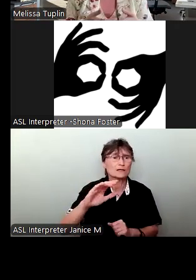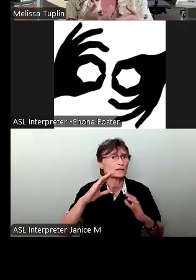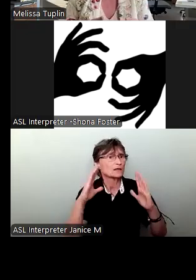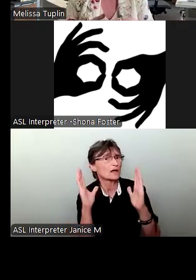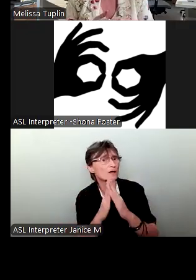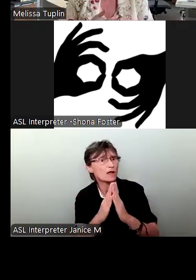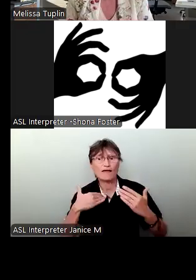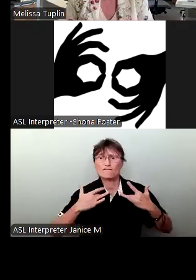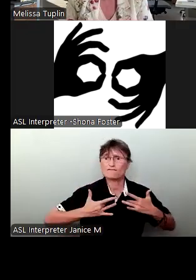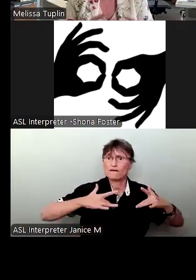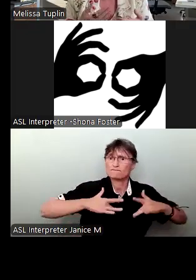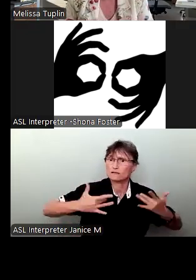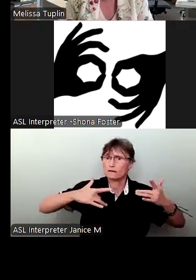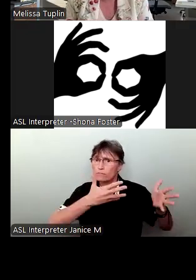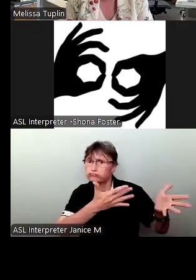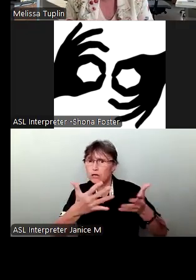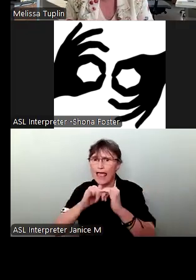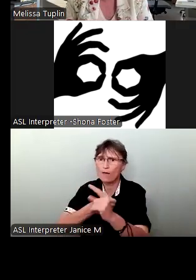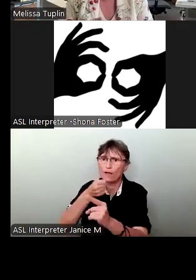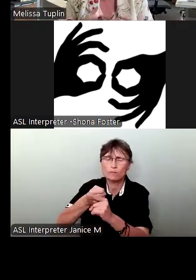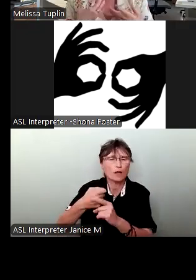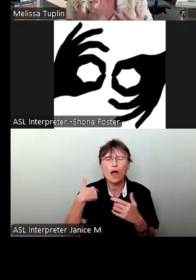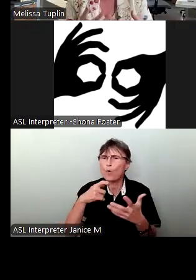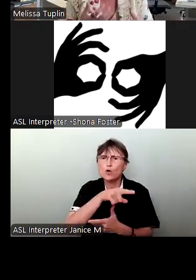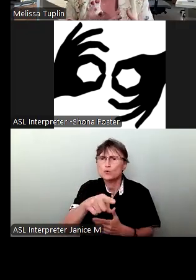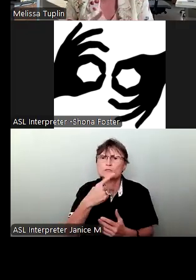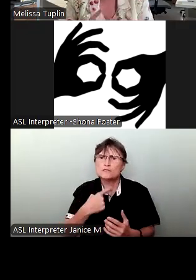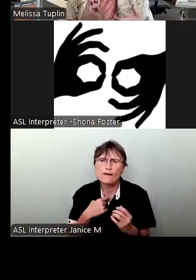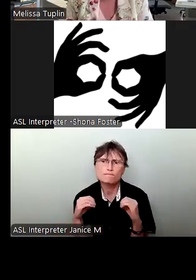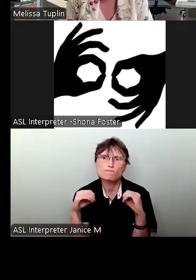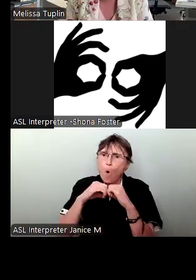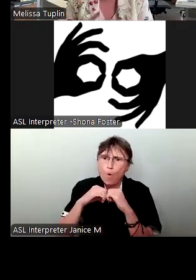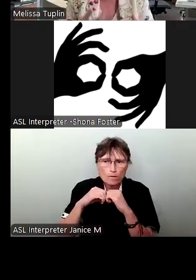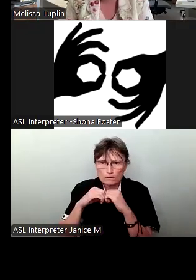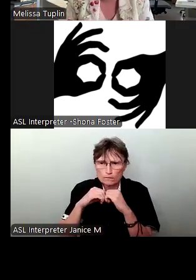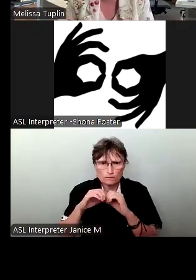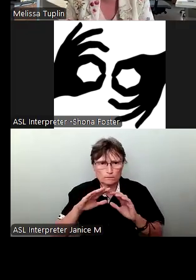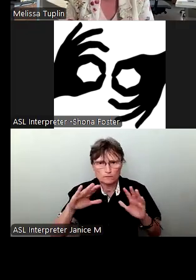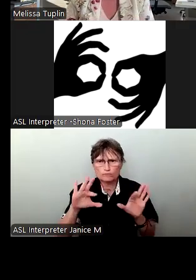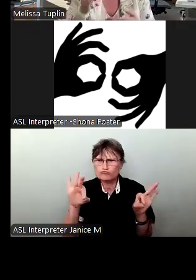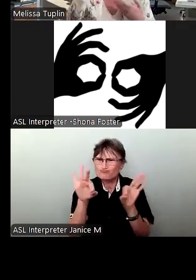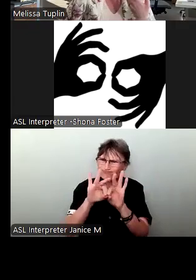going to ask you to tell us about more, I really want you to tell us why and how. So